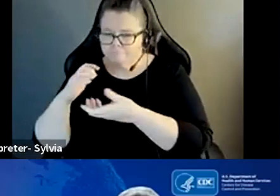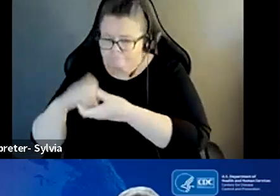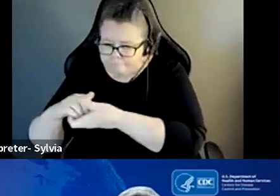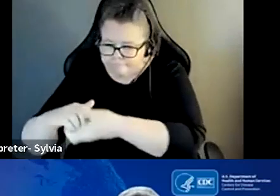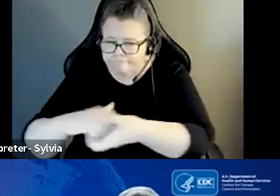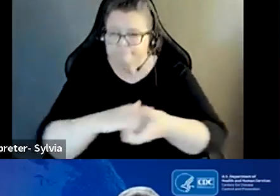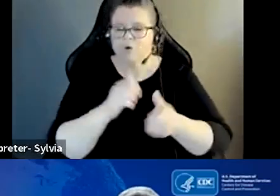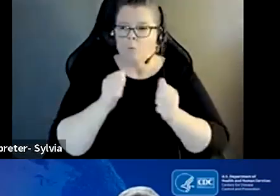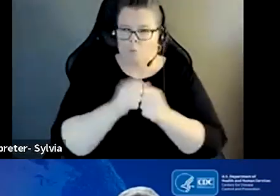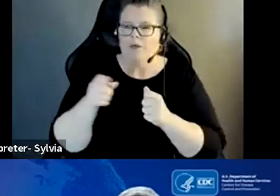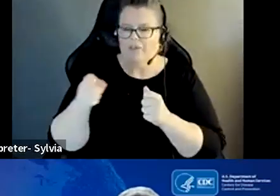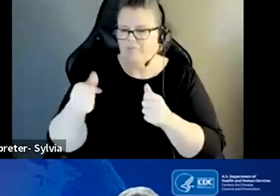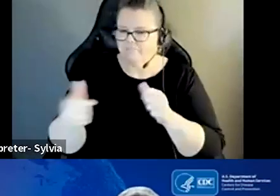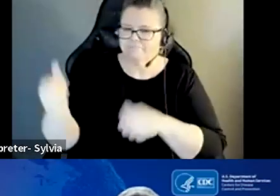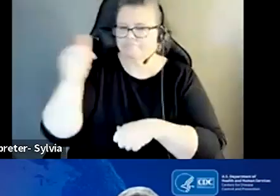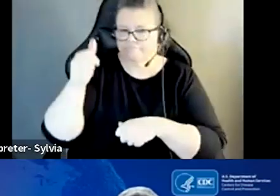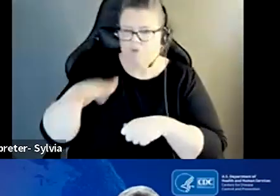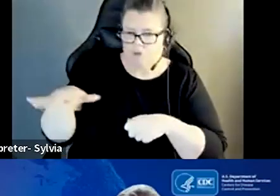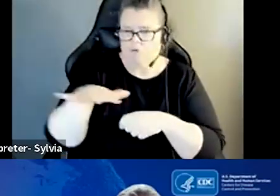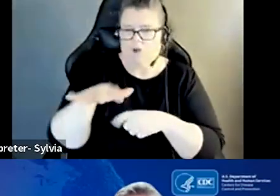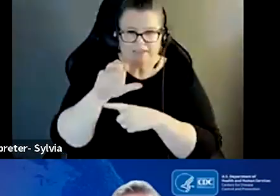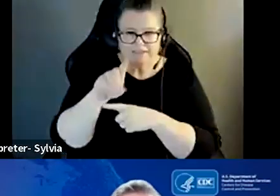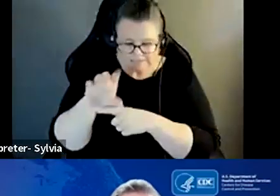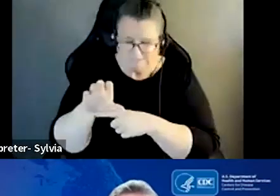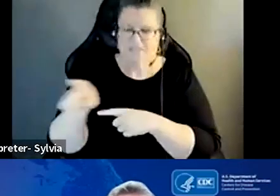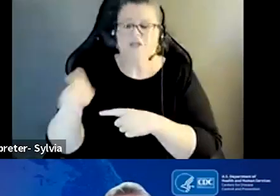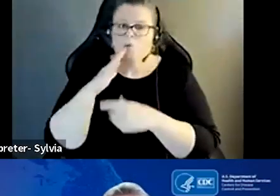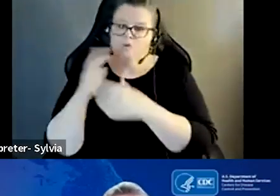to align our COVID-19 activities with our agency functions.